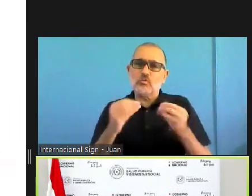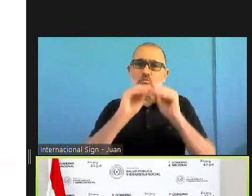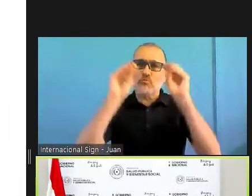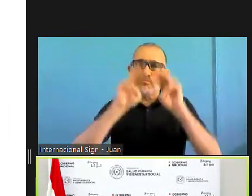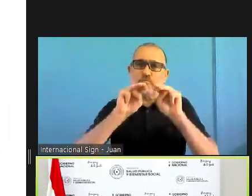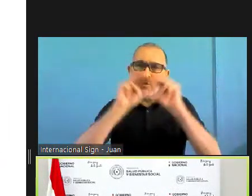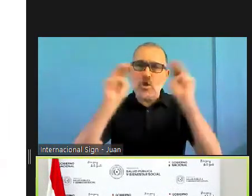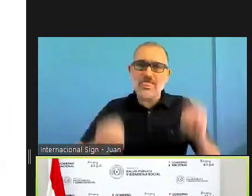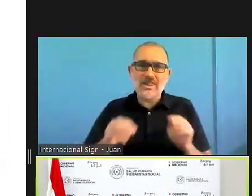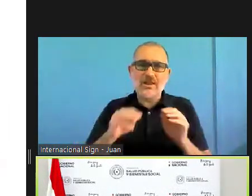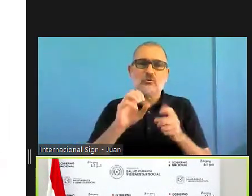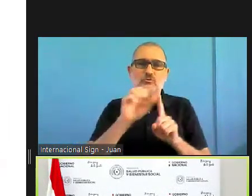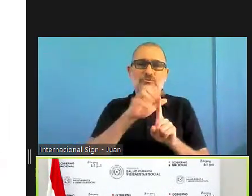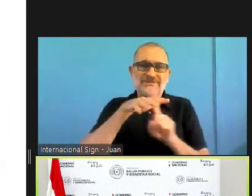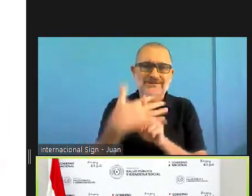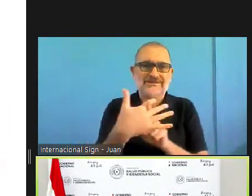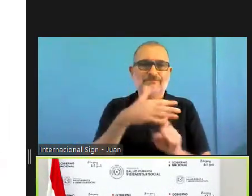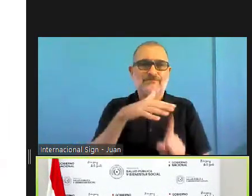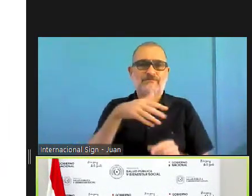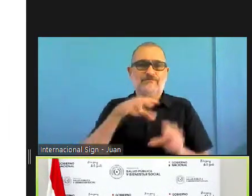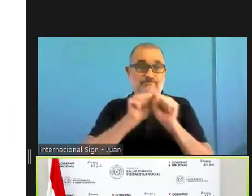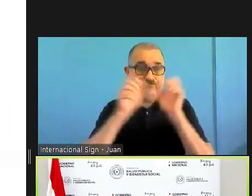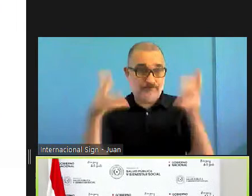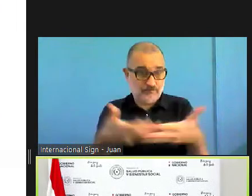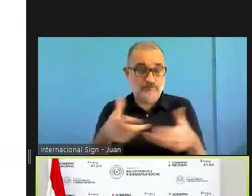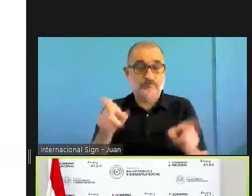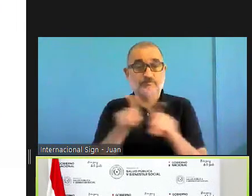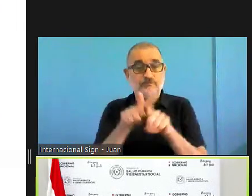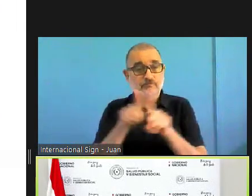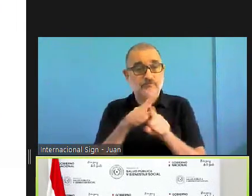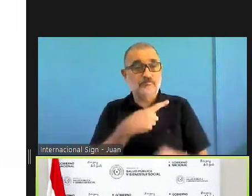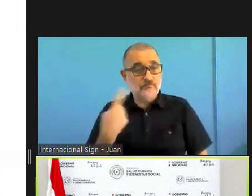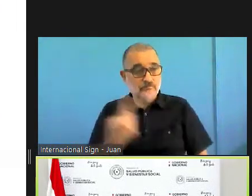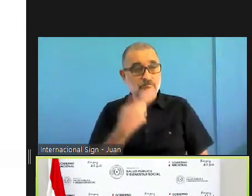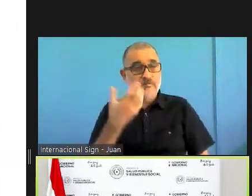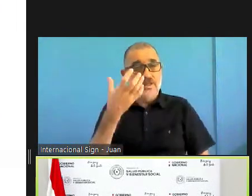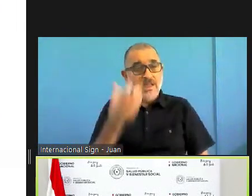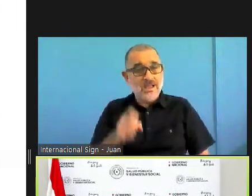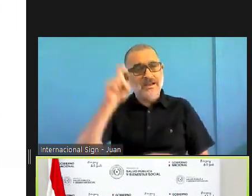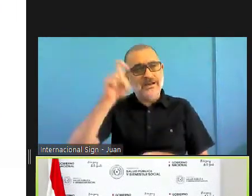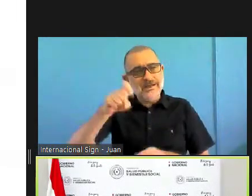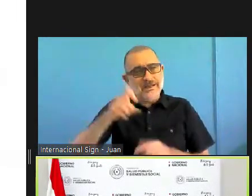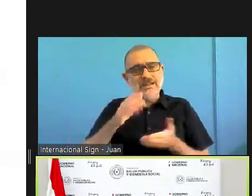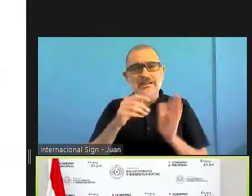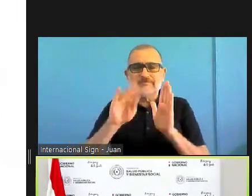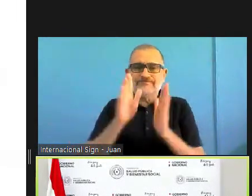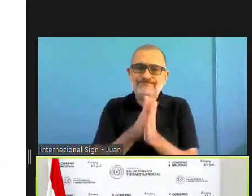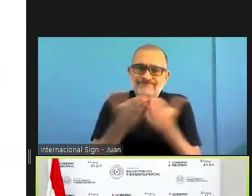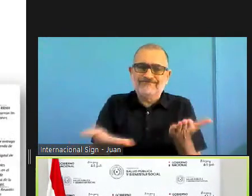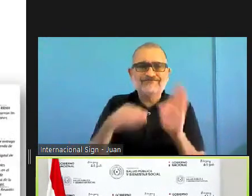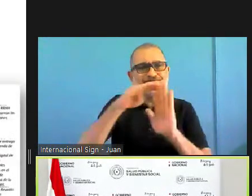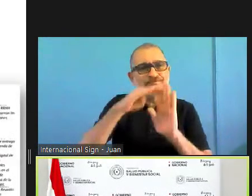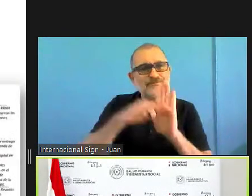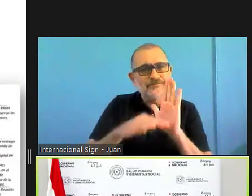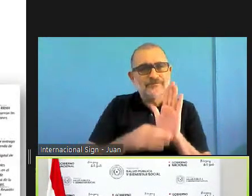manage the different pathologies, how we could work with the community . There, too, we had to adjust to the pandemic.